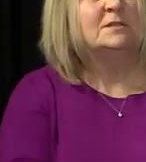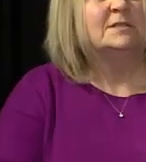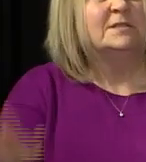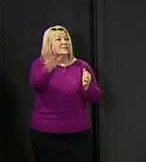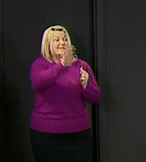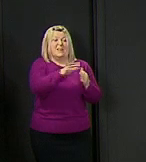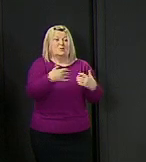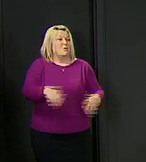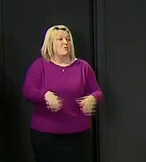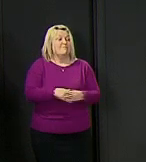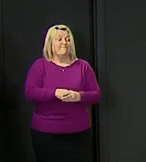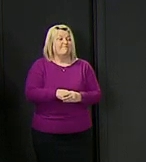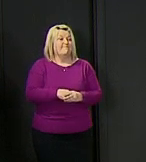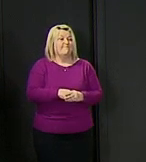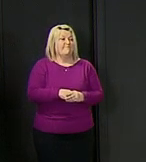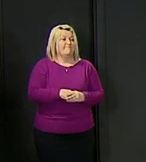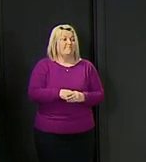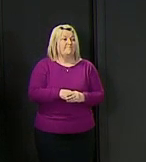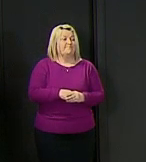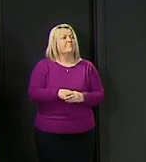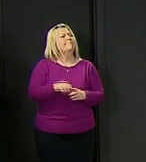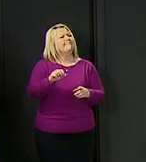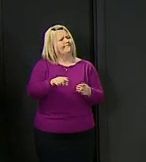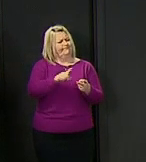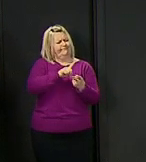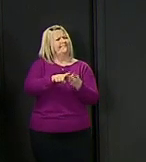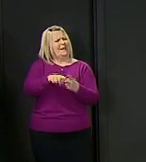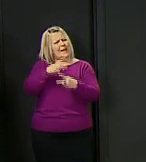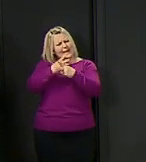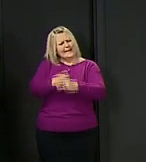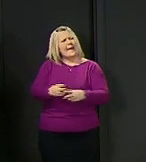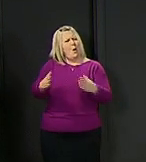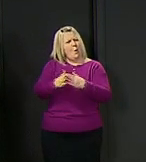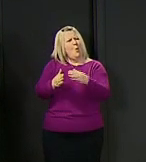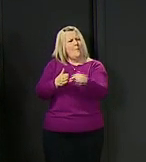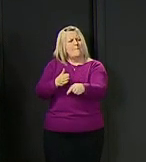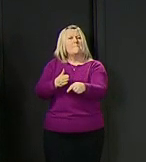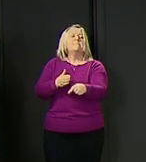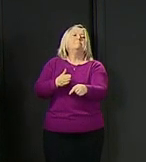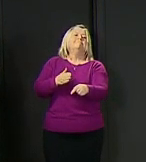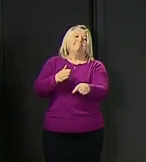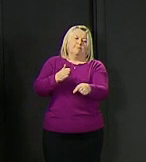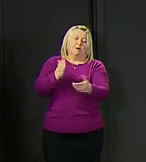In terms of care homes there will have been further, unfortunately, deaths of people in